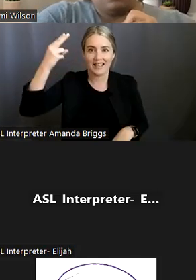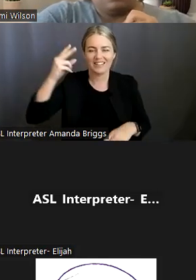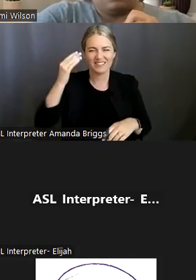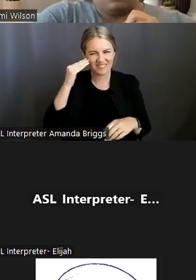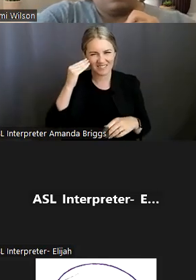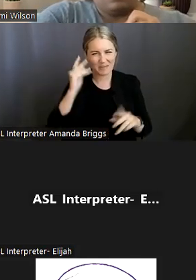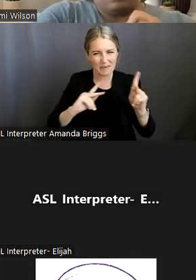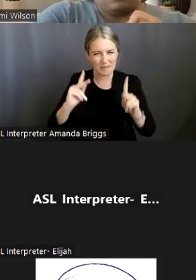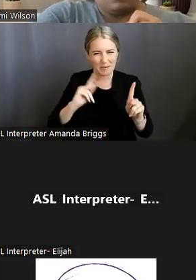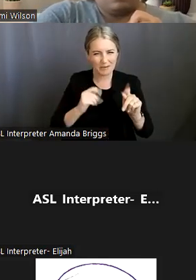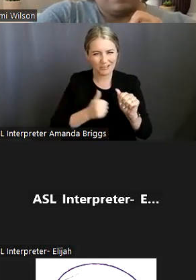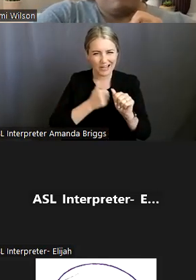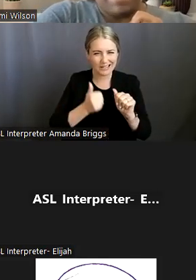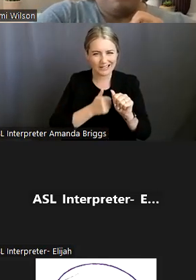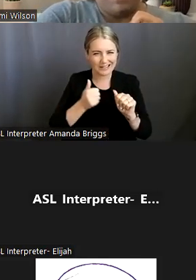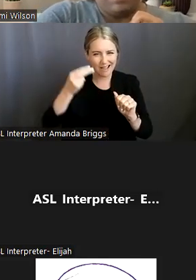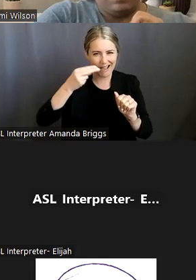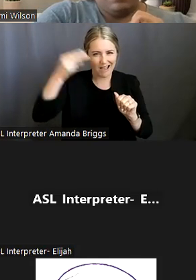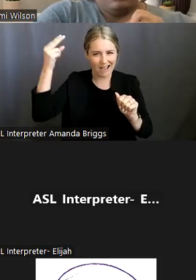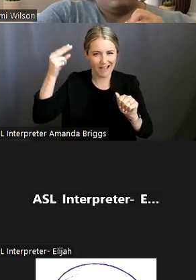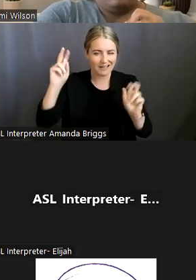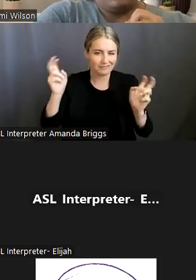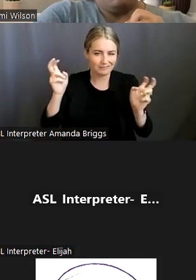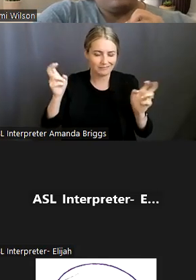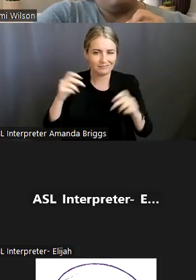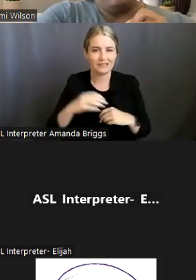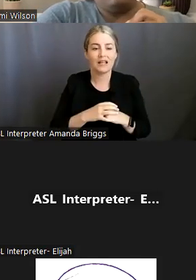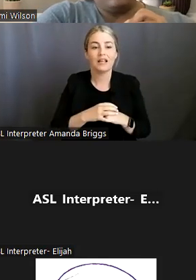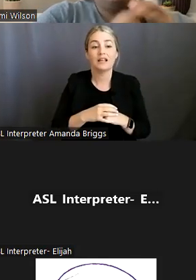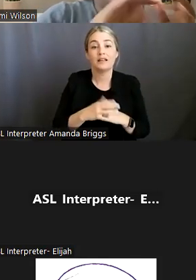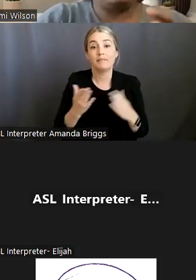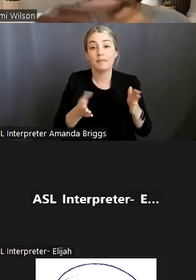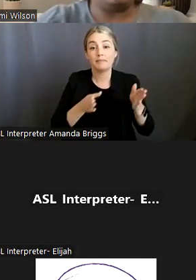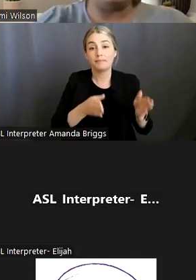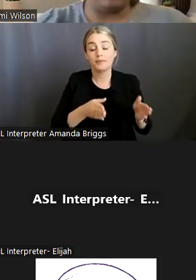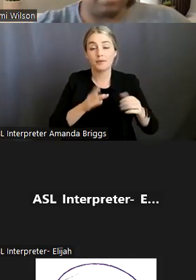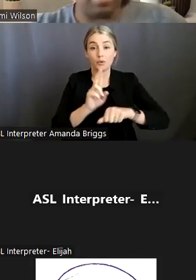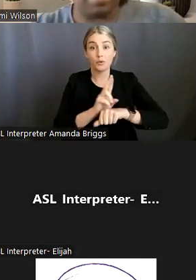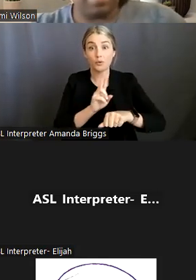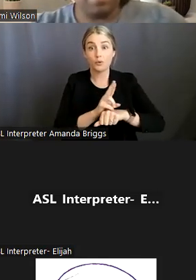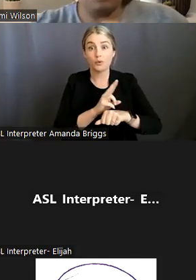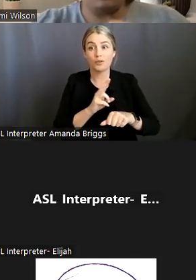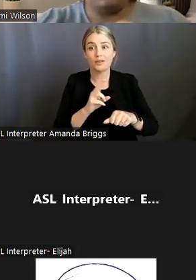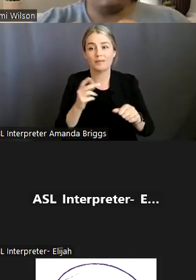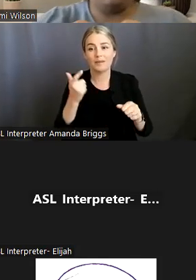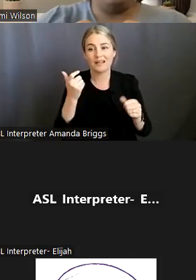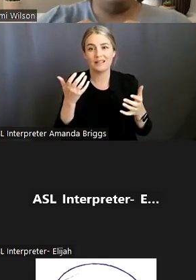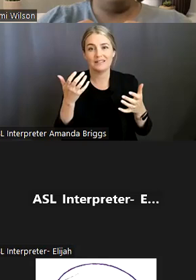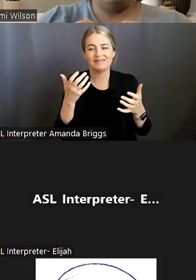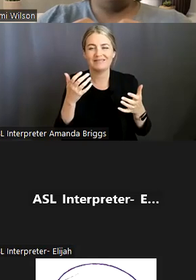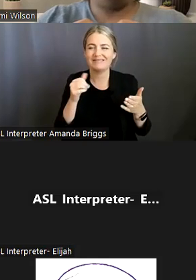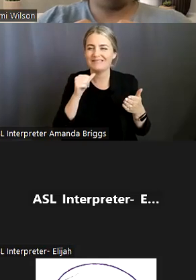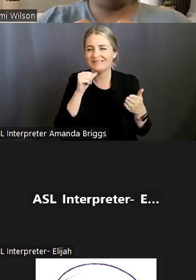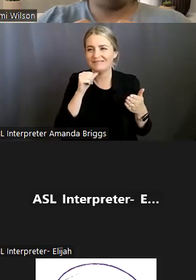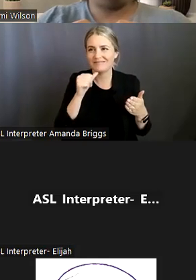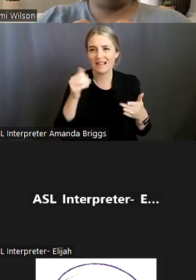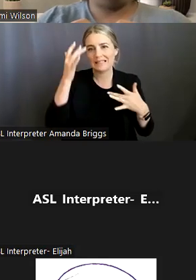there might be someone who's using just to not get sick, just to